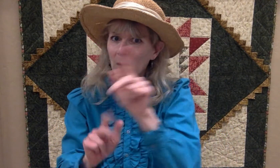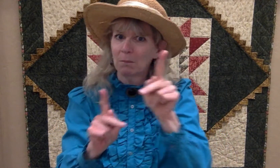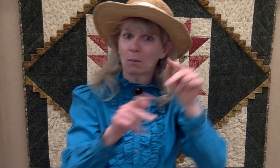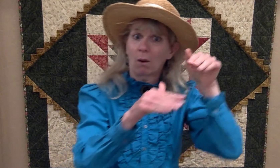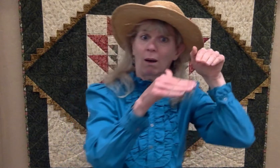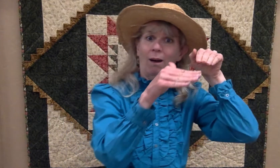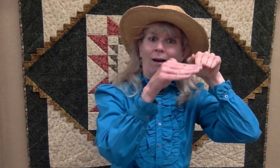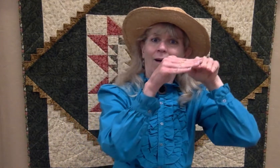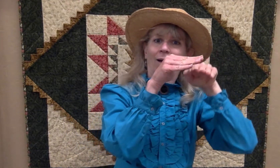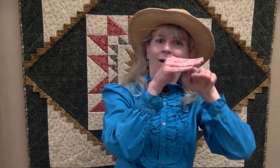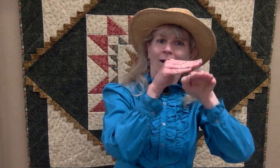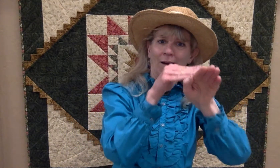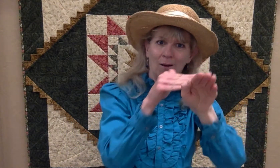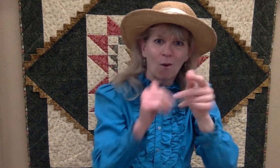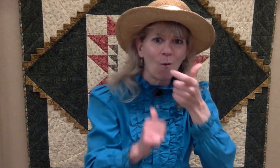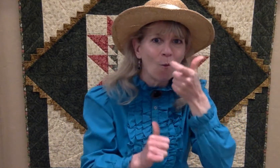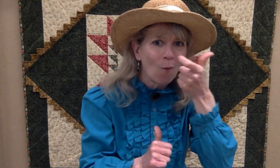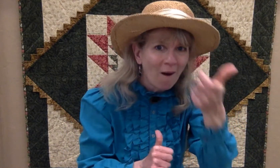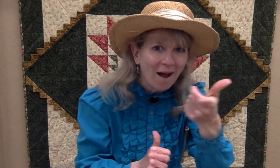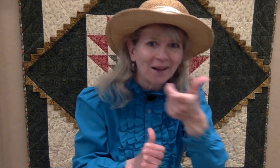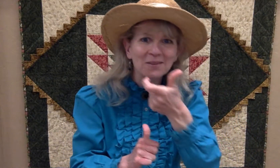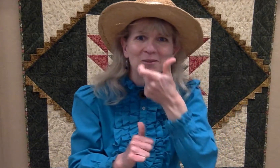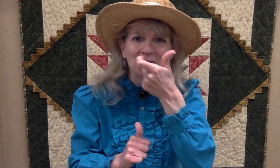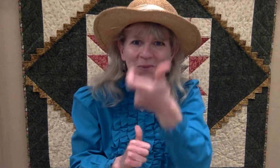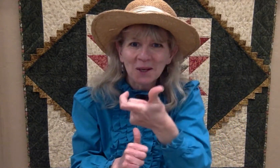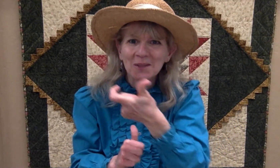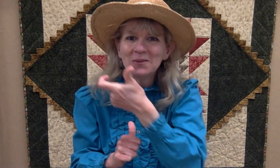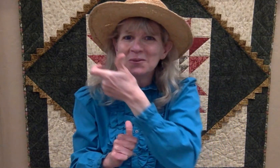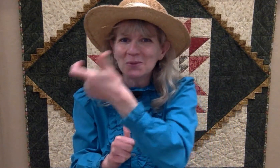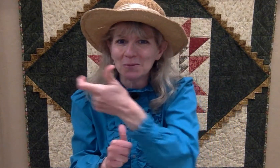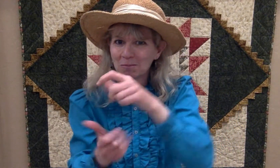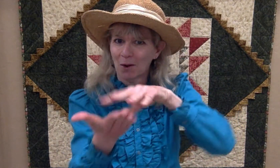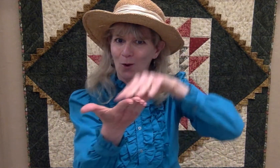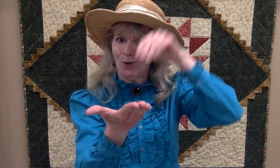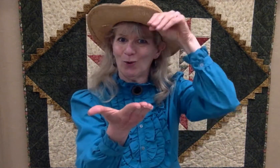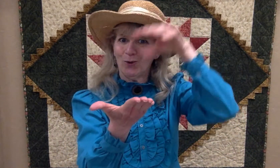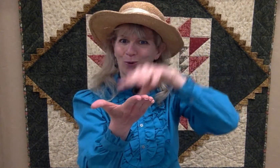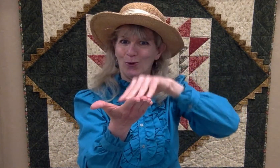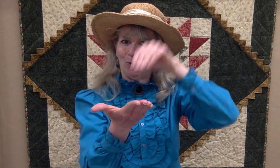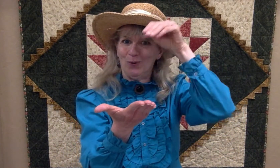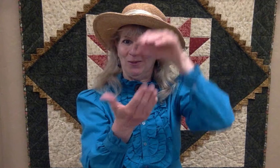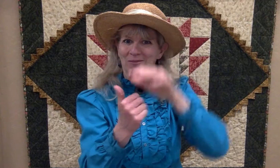People come in to watch the sign language and learn the history.